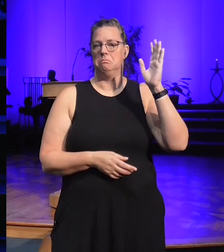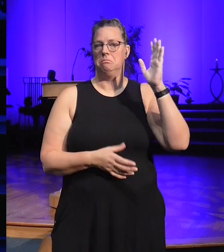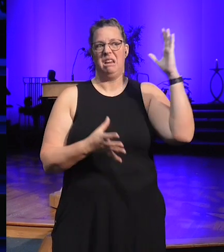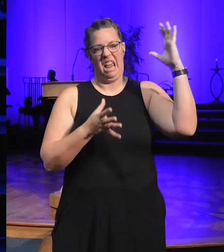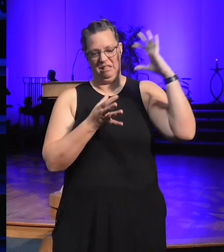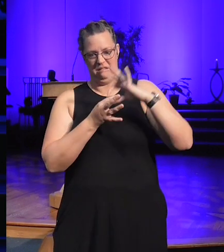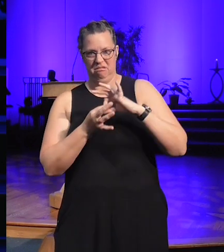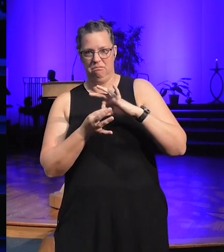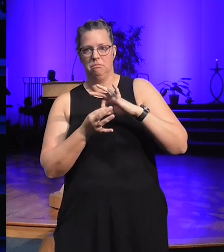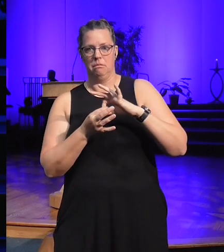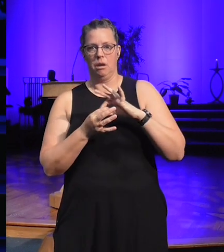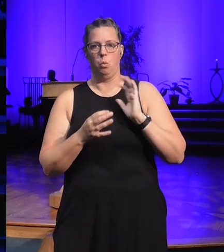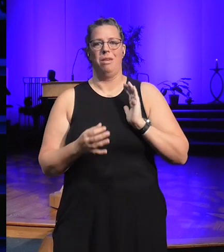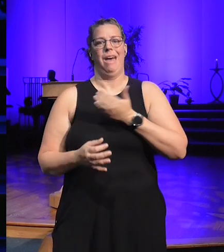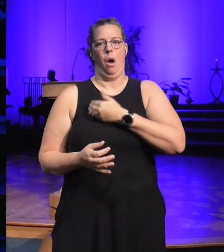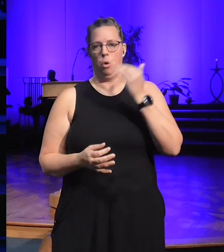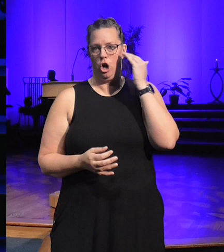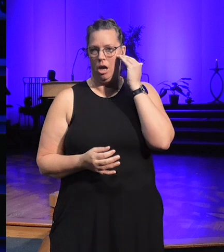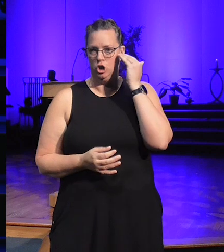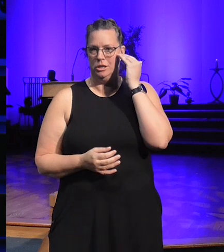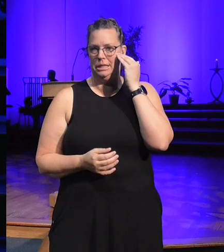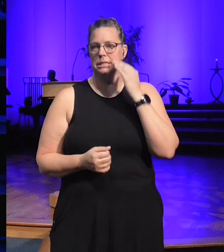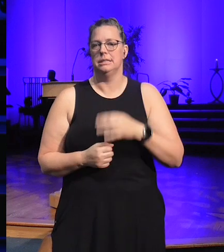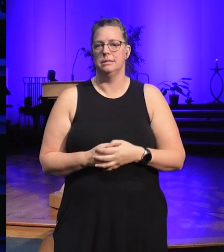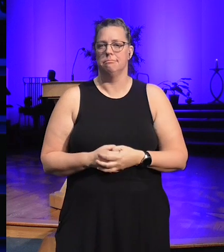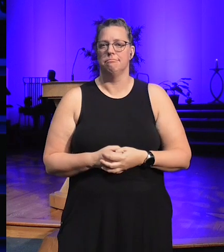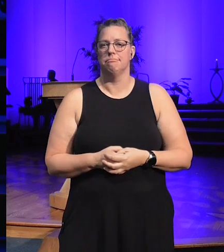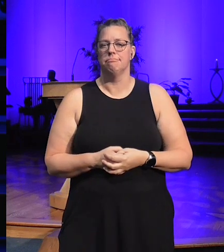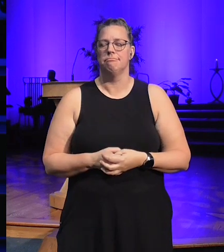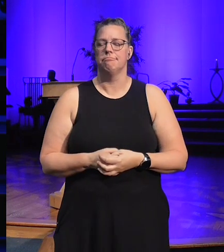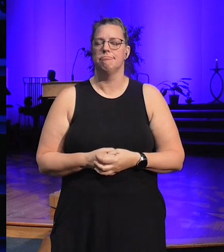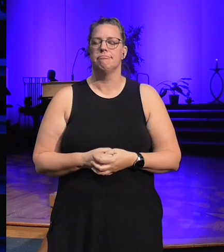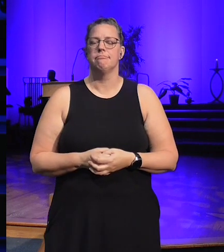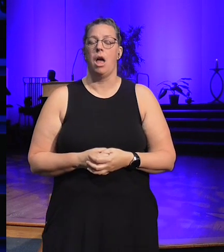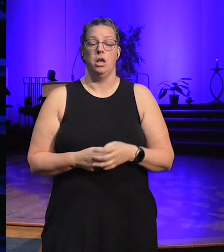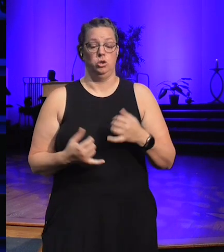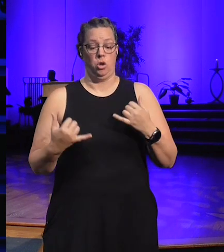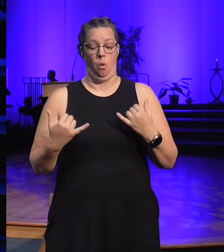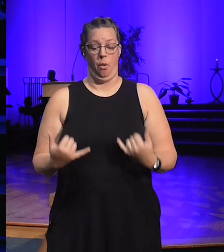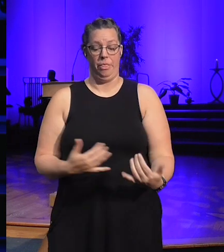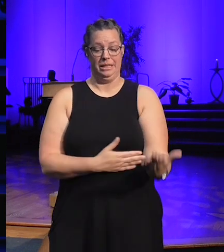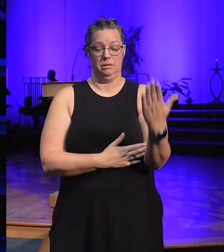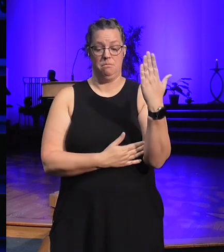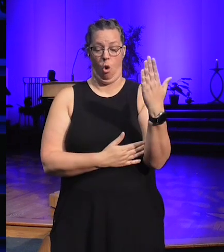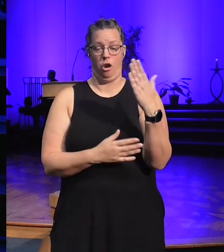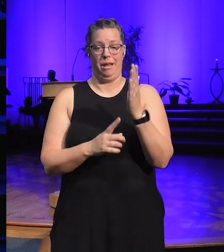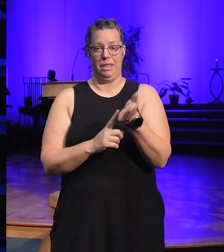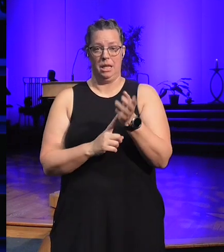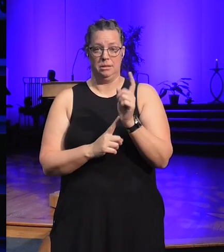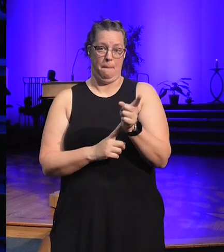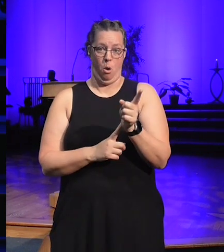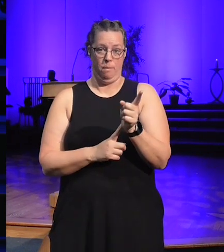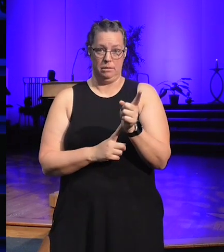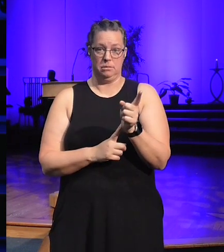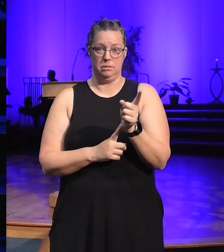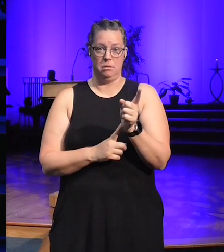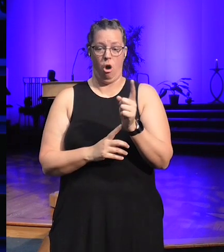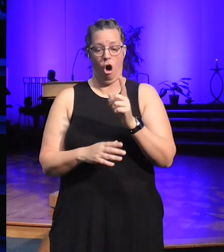God so I know in this morning moment that all peoples all